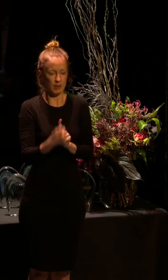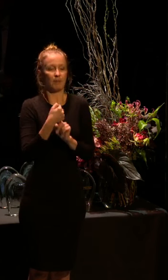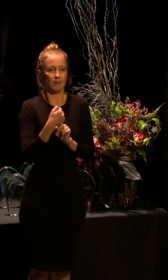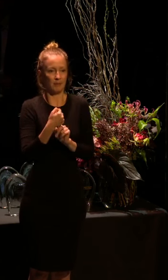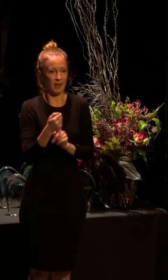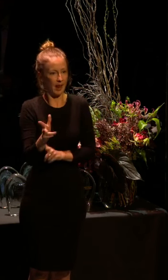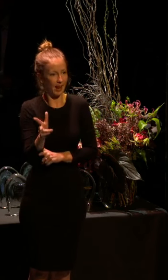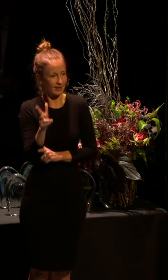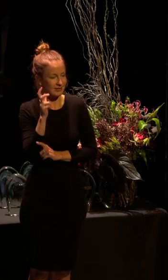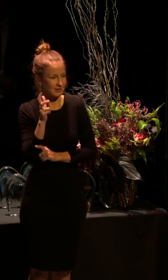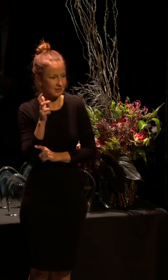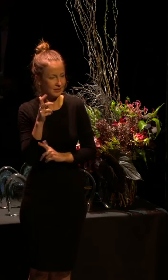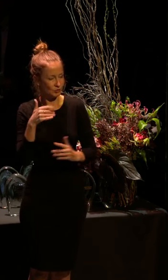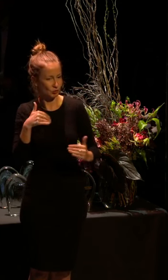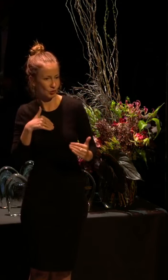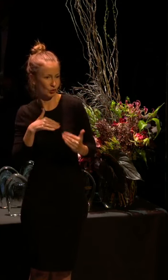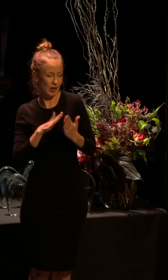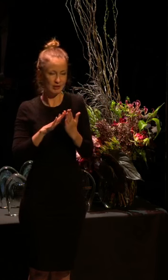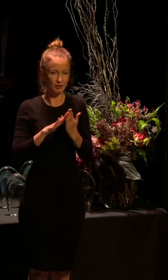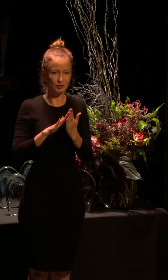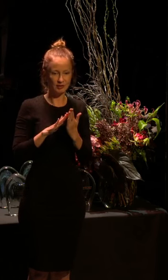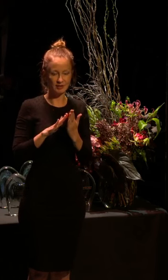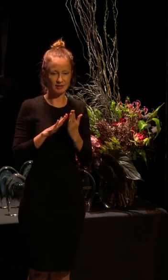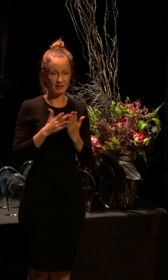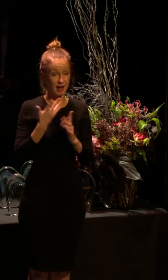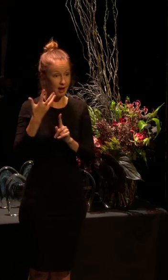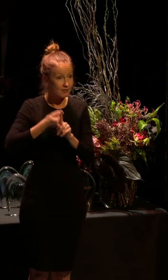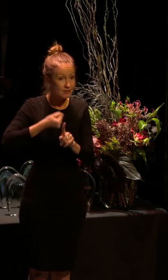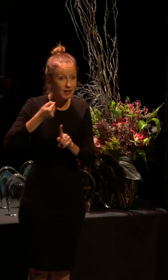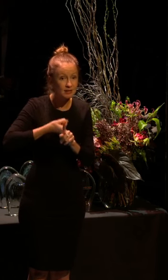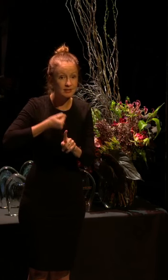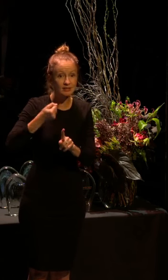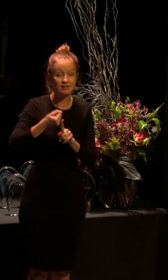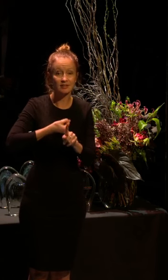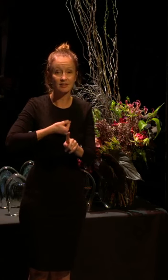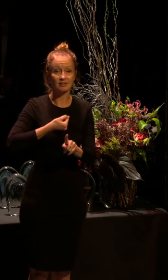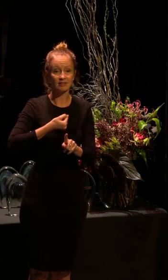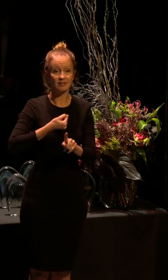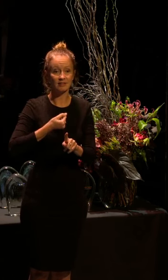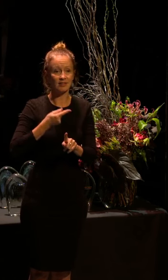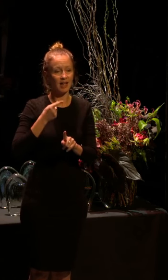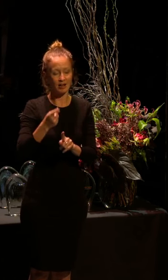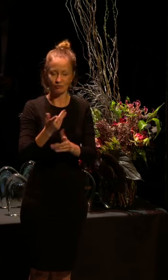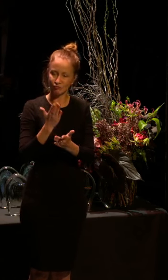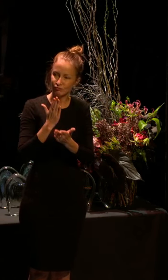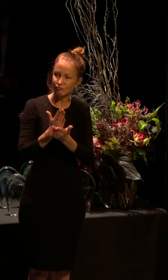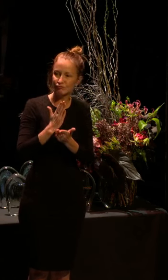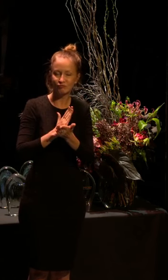provocateurs, advocates, and living legends.